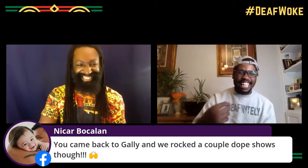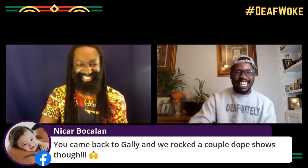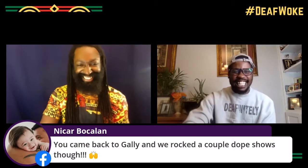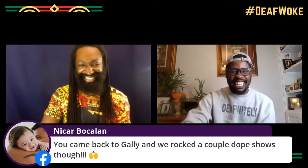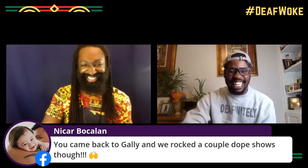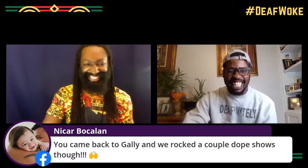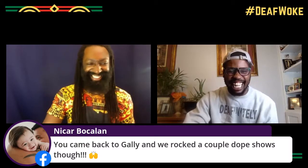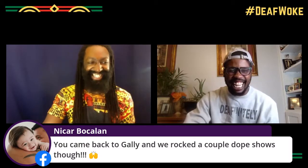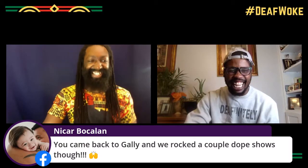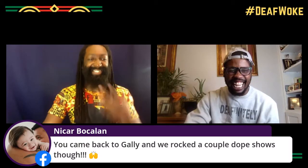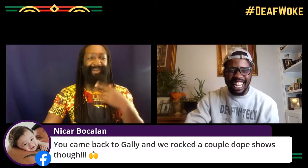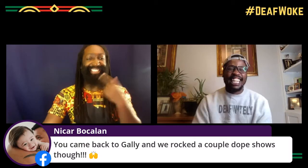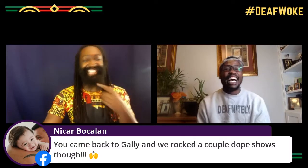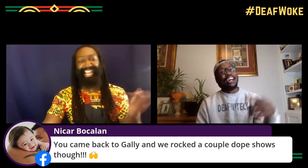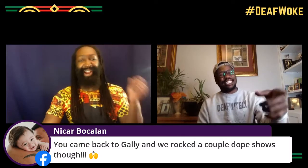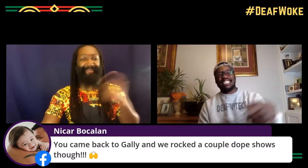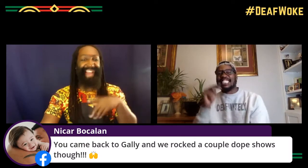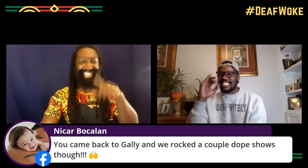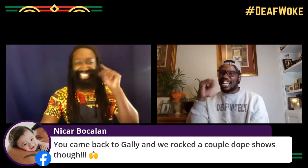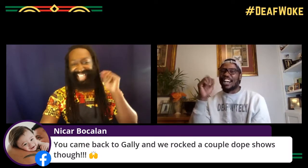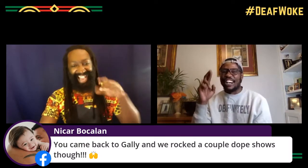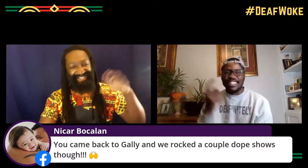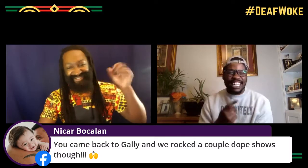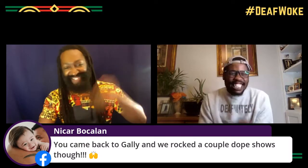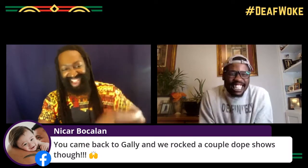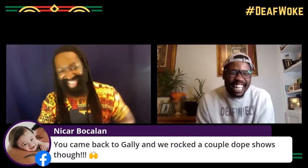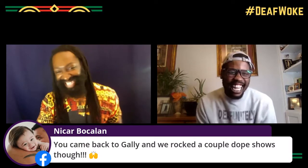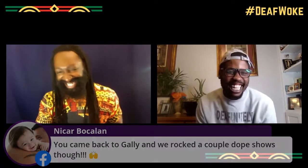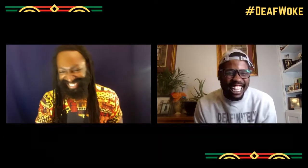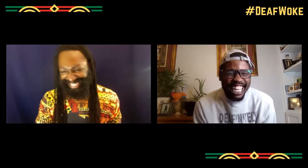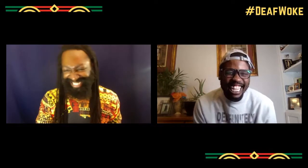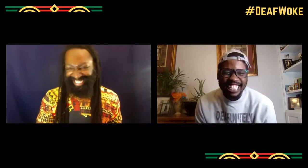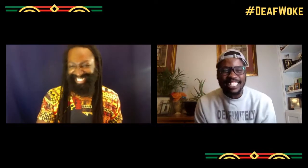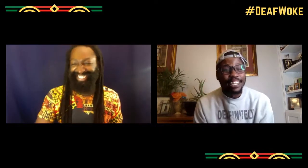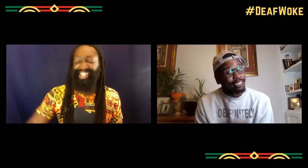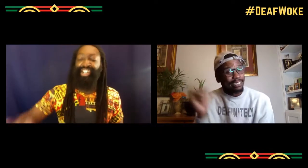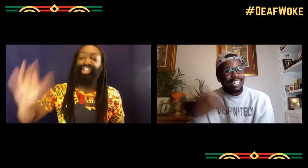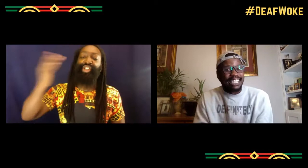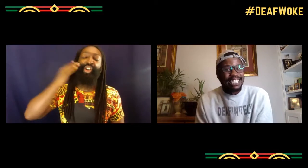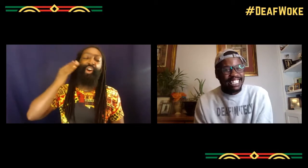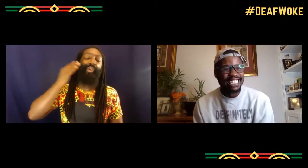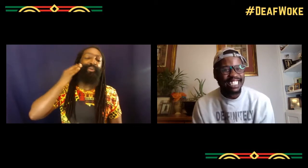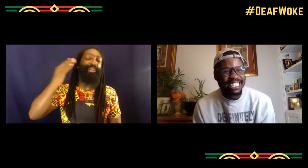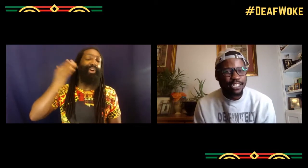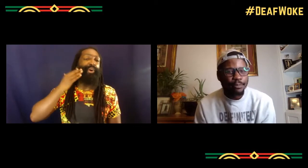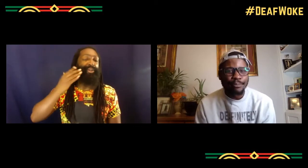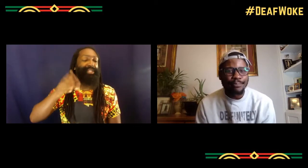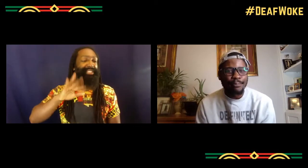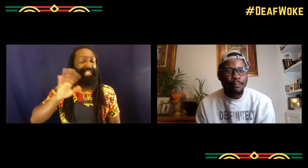All right, the whole point is, I don't have to sign as long as you can understand me right? Right, yeah, yes, yeah.